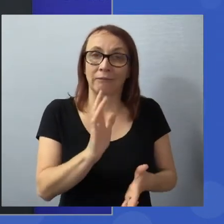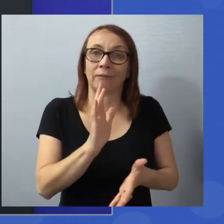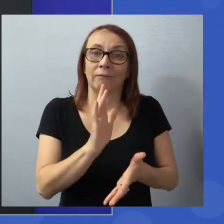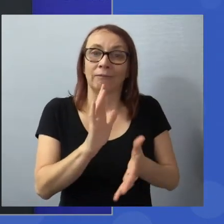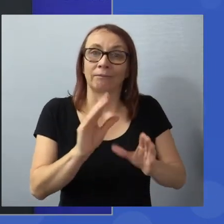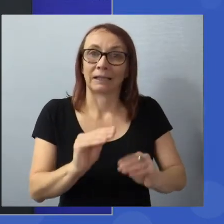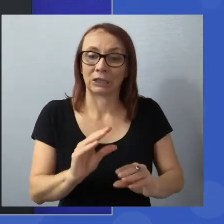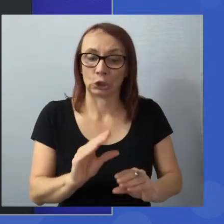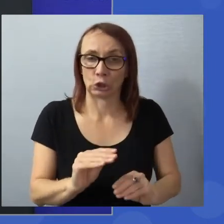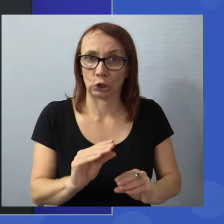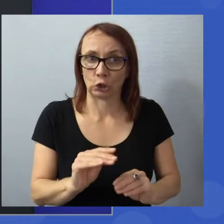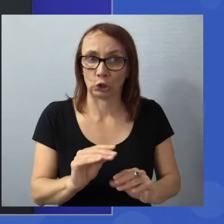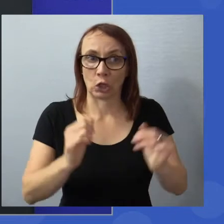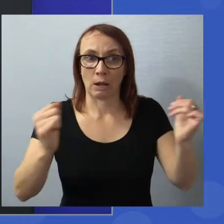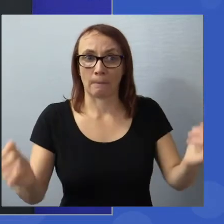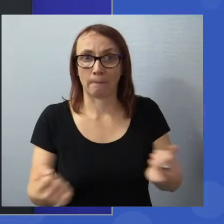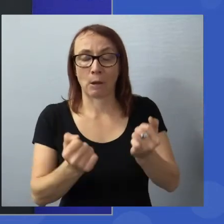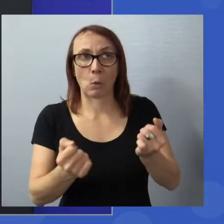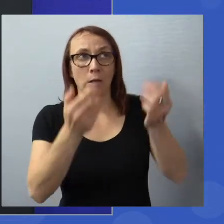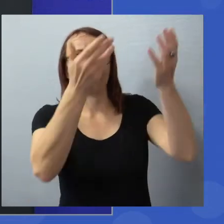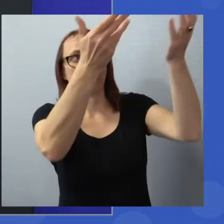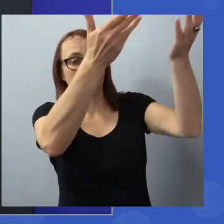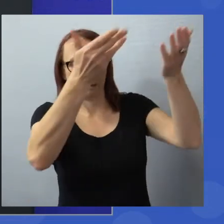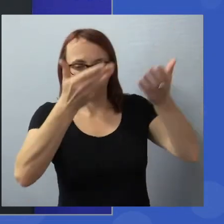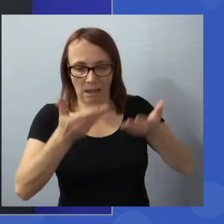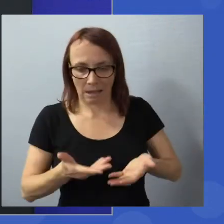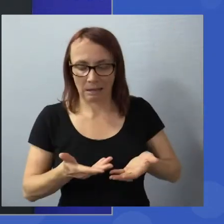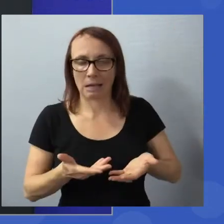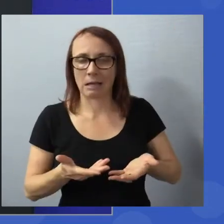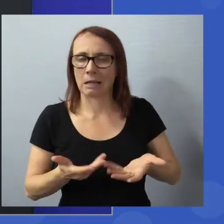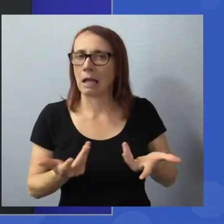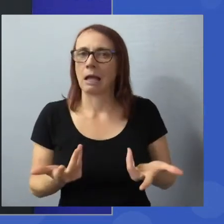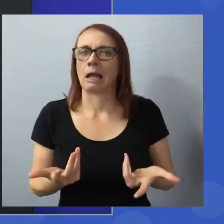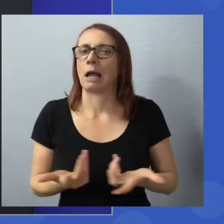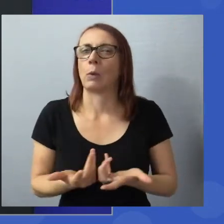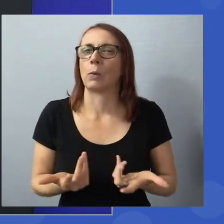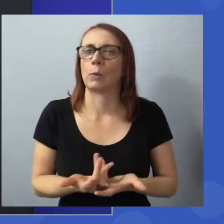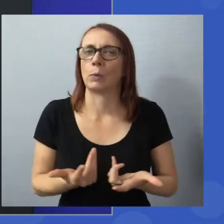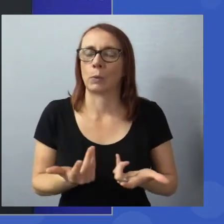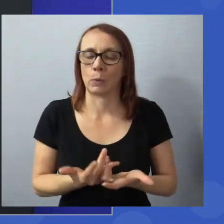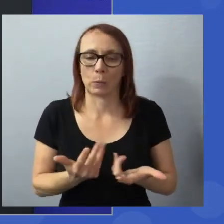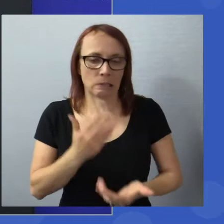to the UK or to the to the devolved areas how do we can drive policies in